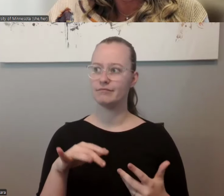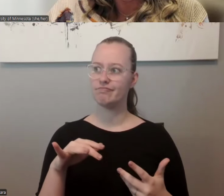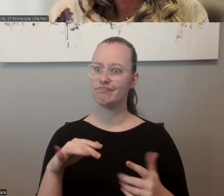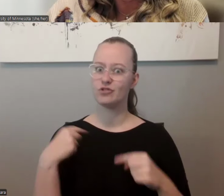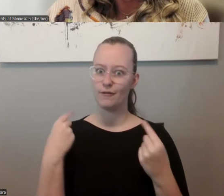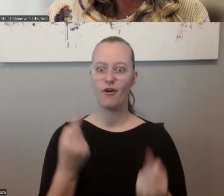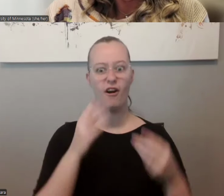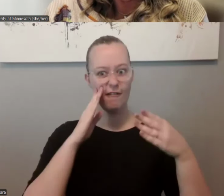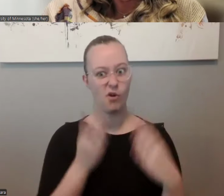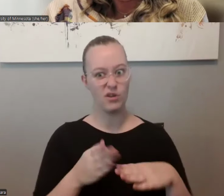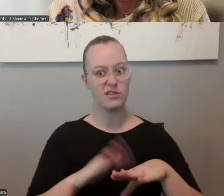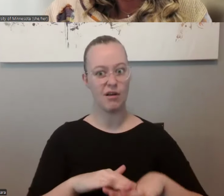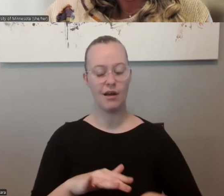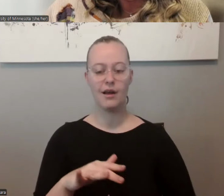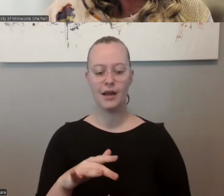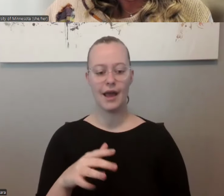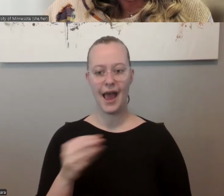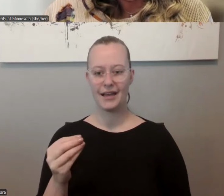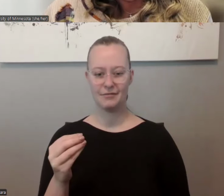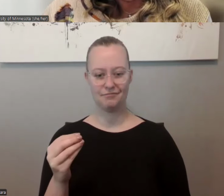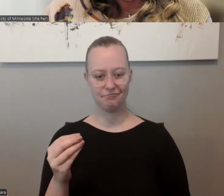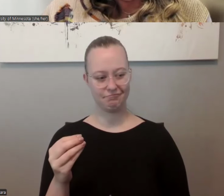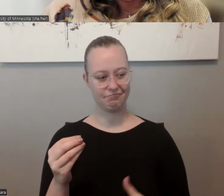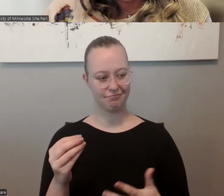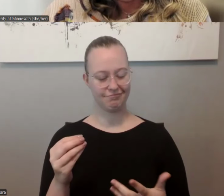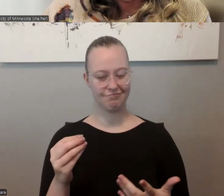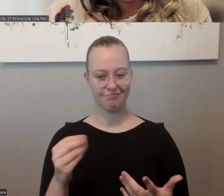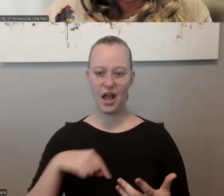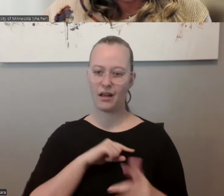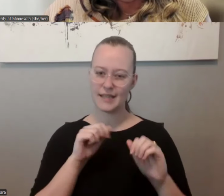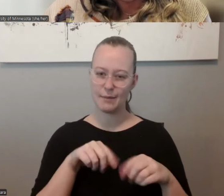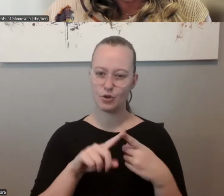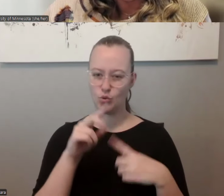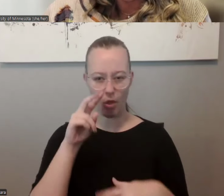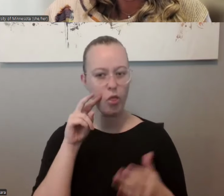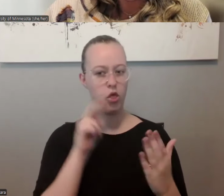being able to look at the data looking in